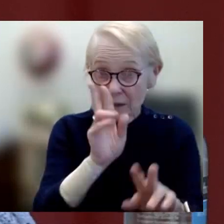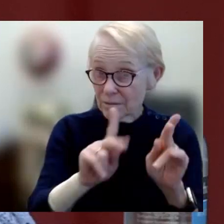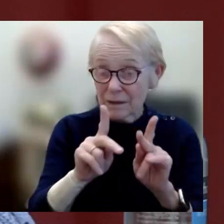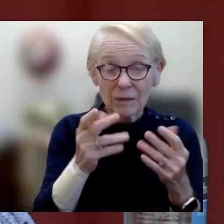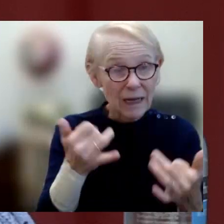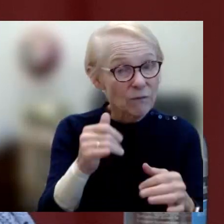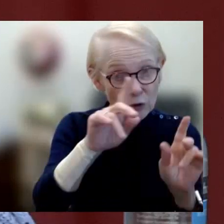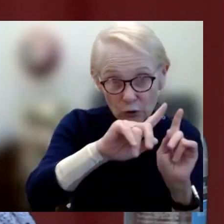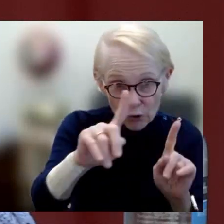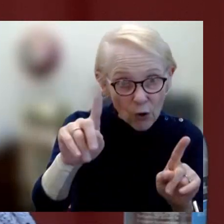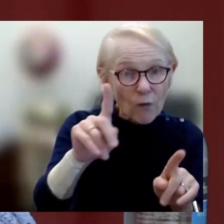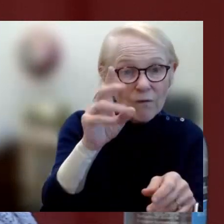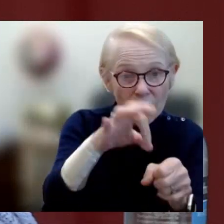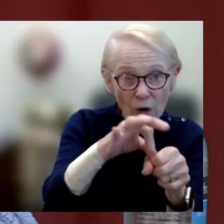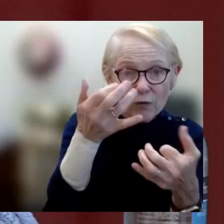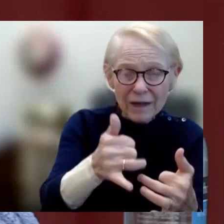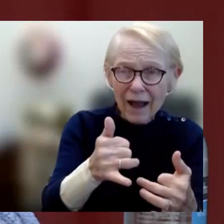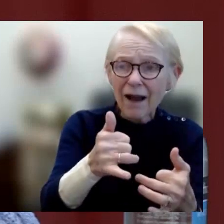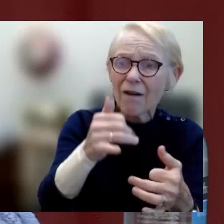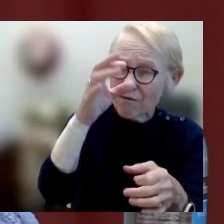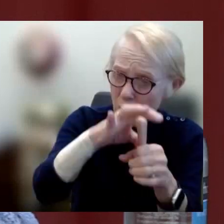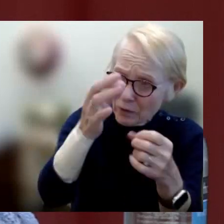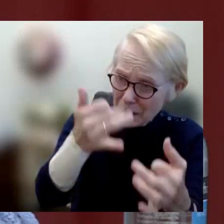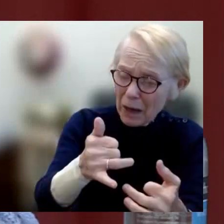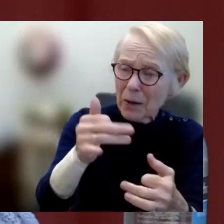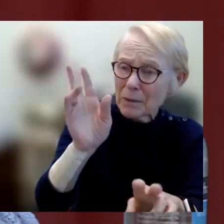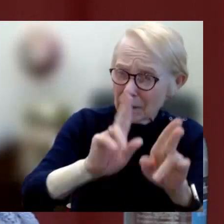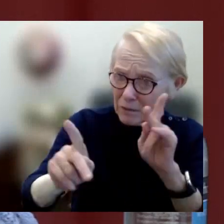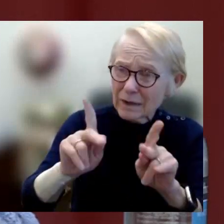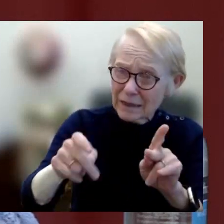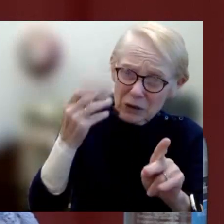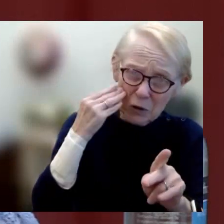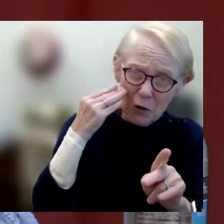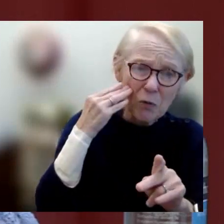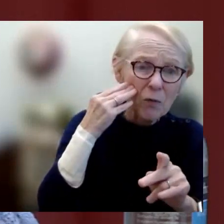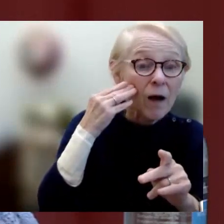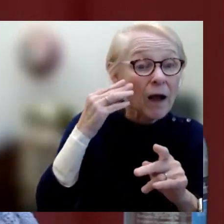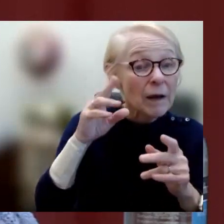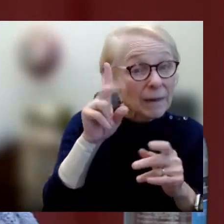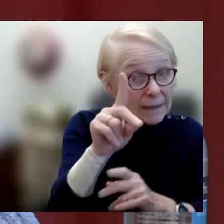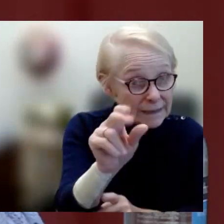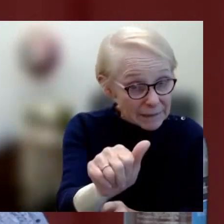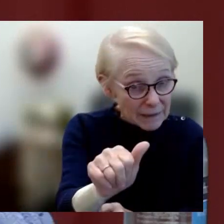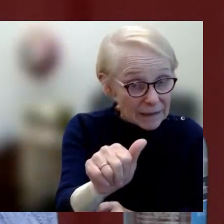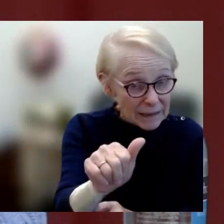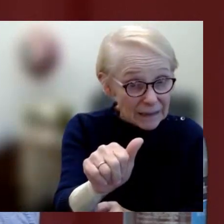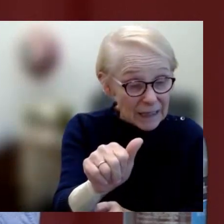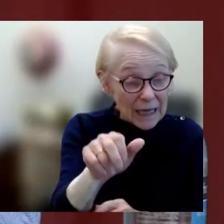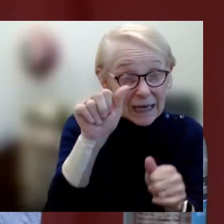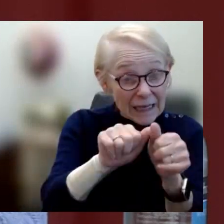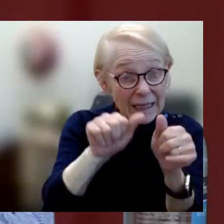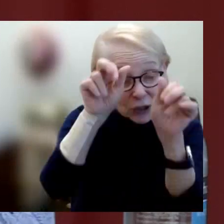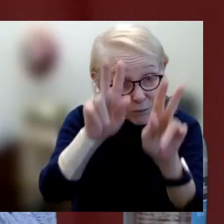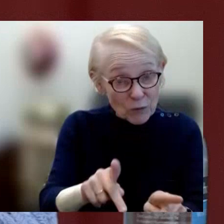have their voice heard people with disabilities along with every citizen should vote because your